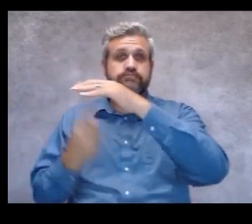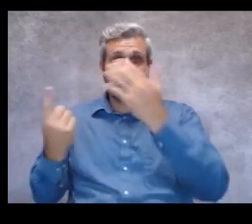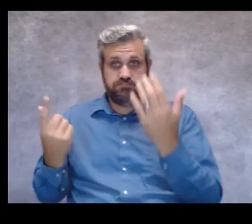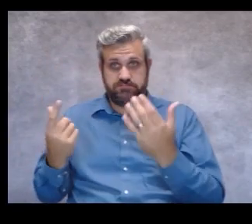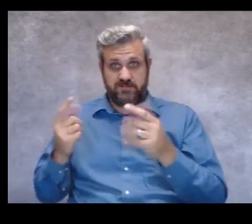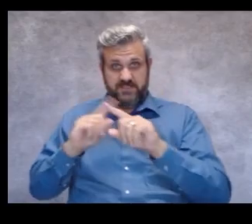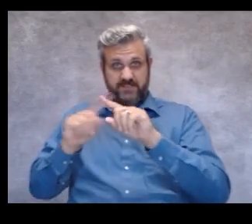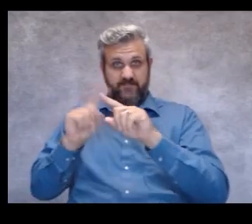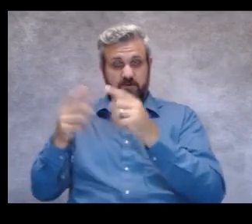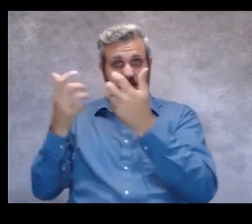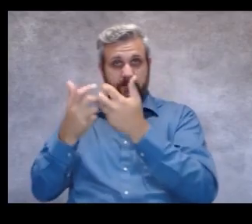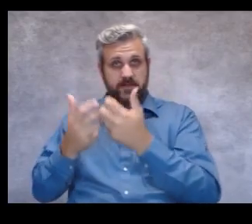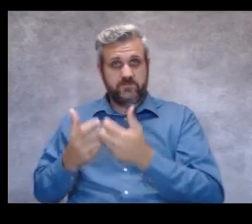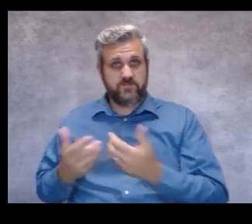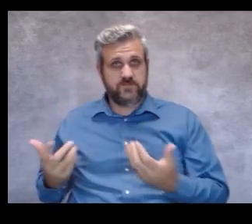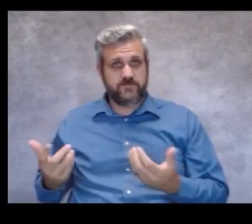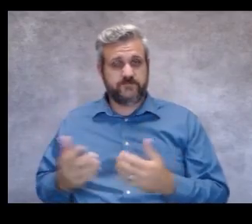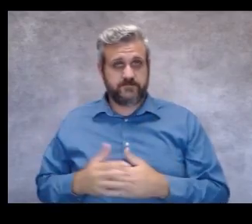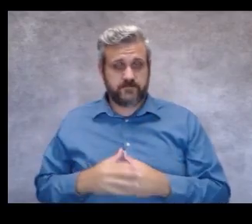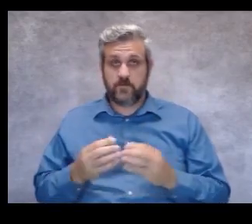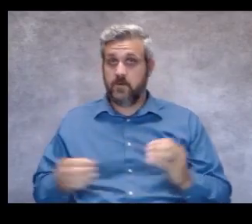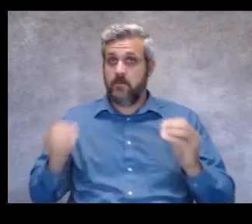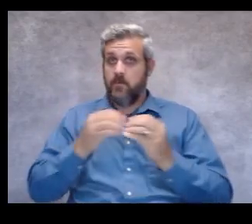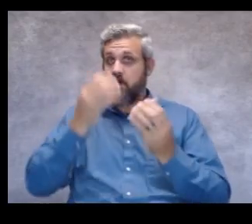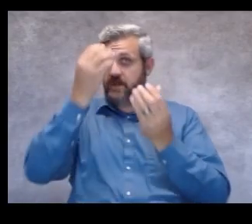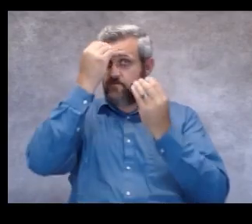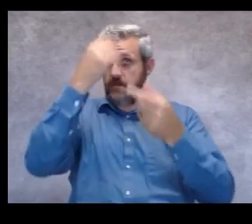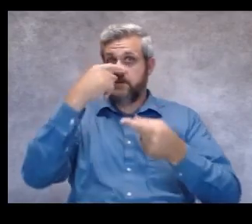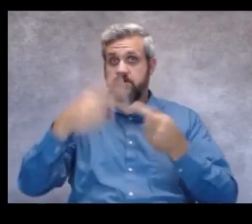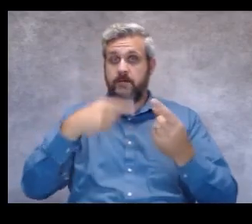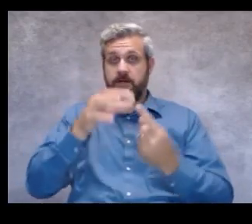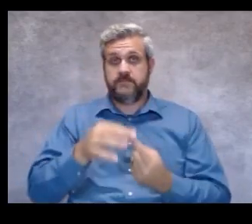combination of these factors. For more information about special